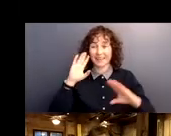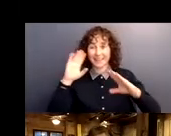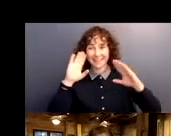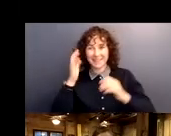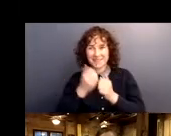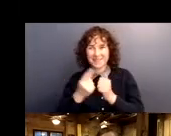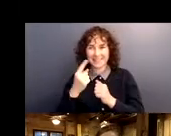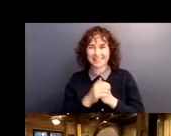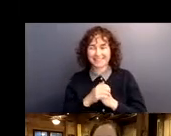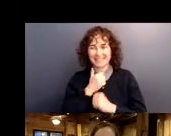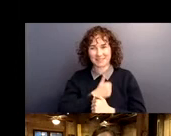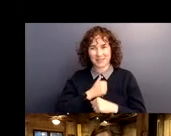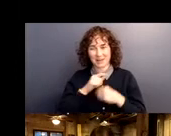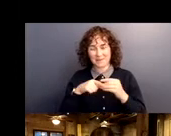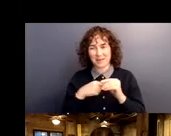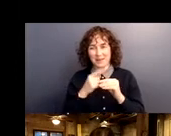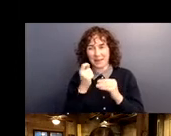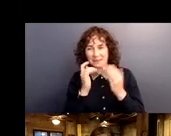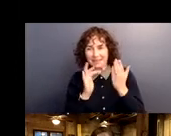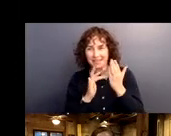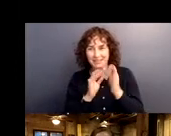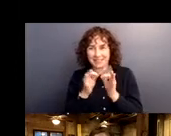I'm sorry about the little technical delay